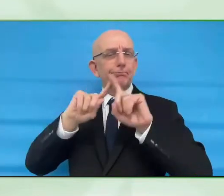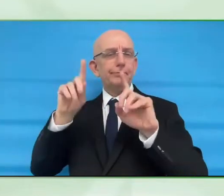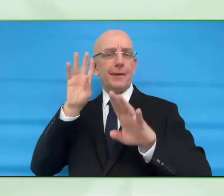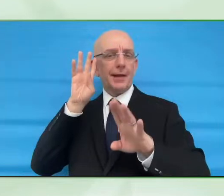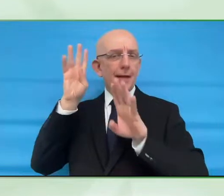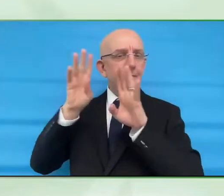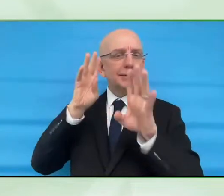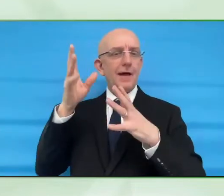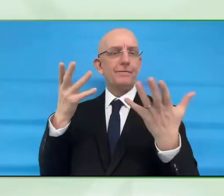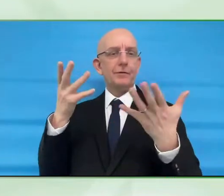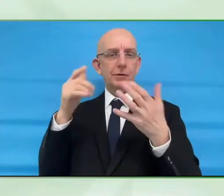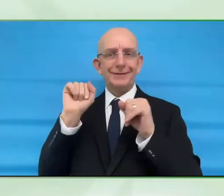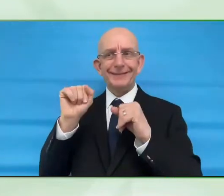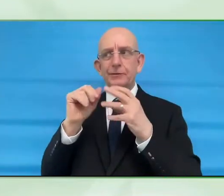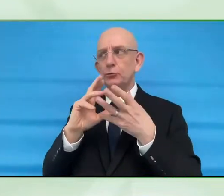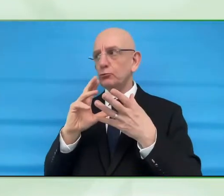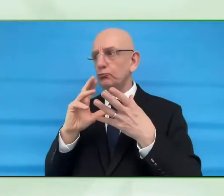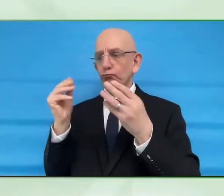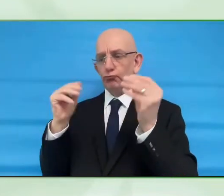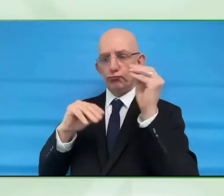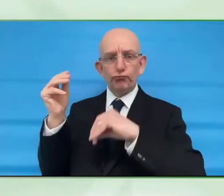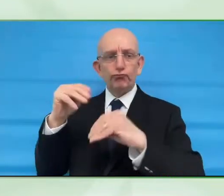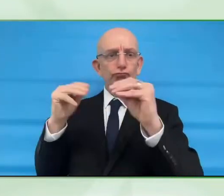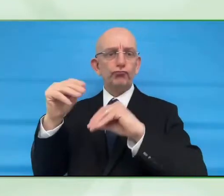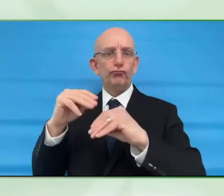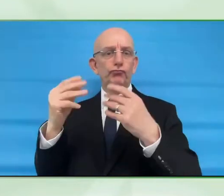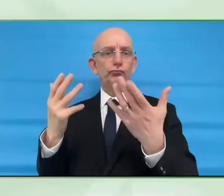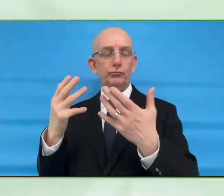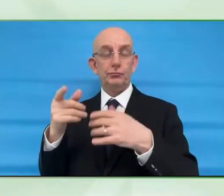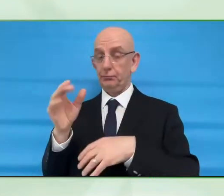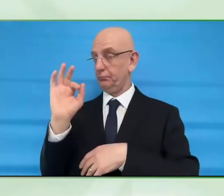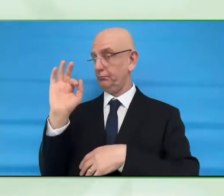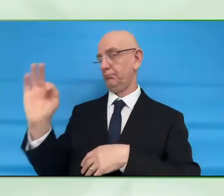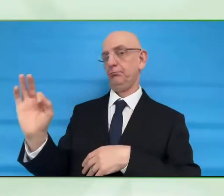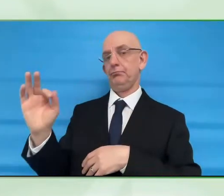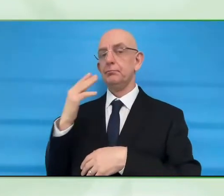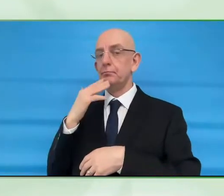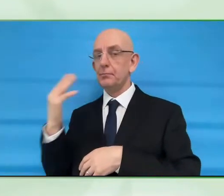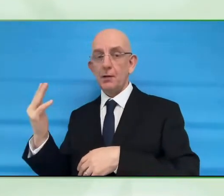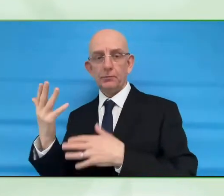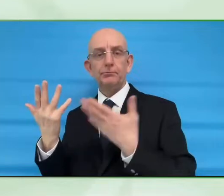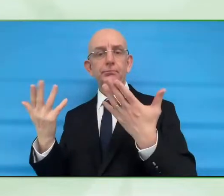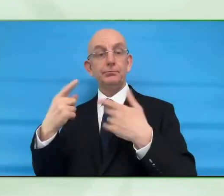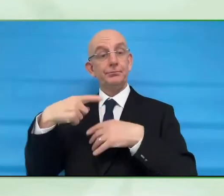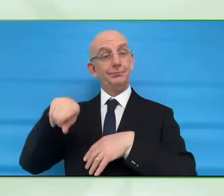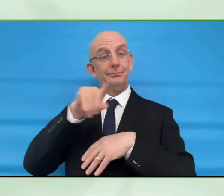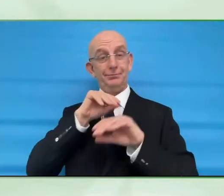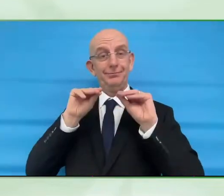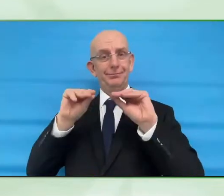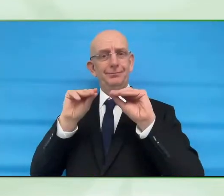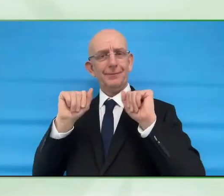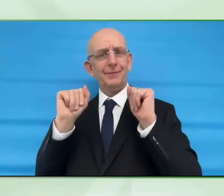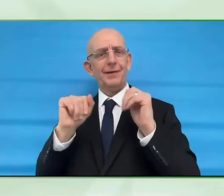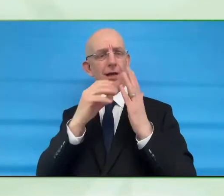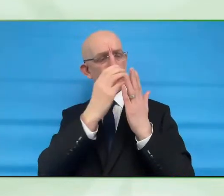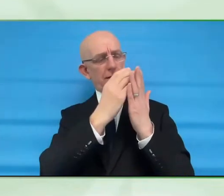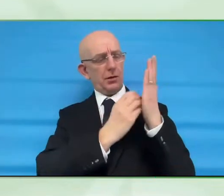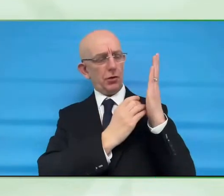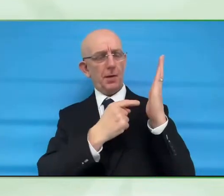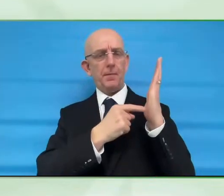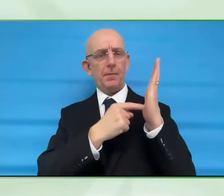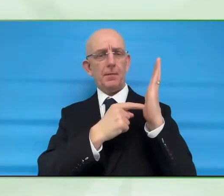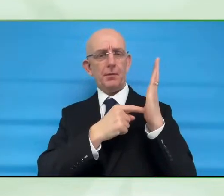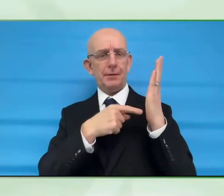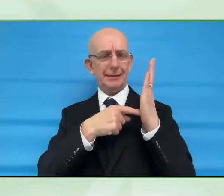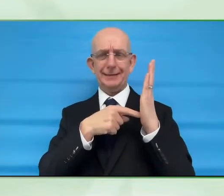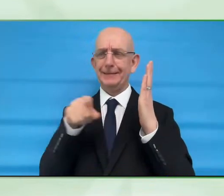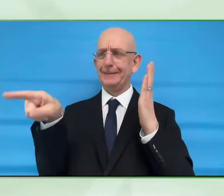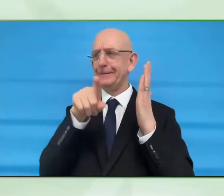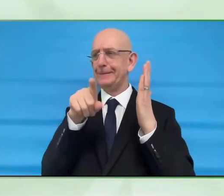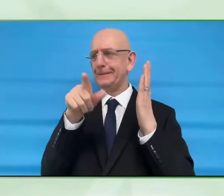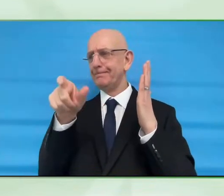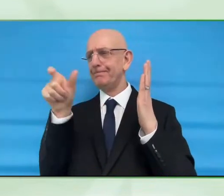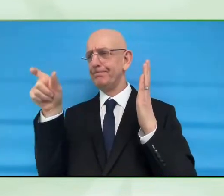I don't want to forget about the sense of smell as well.